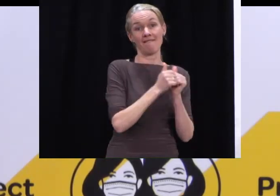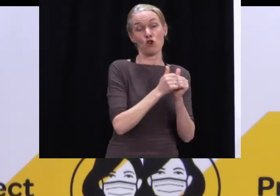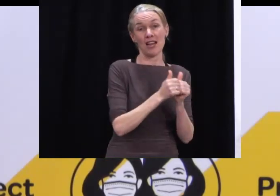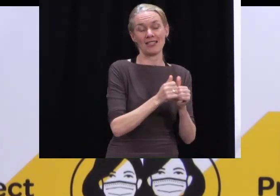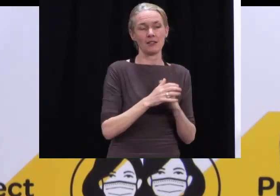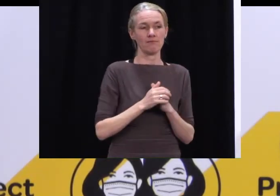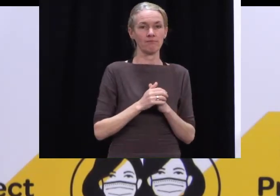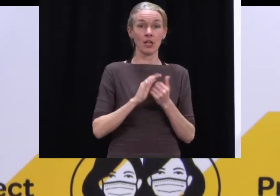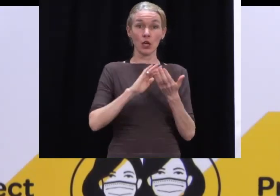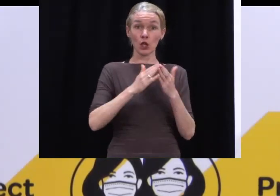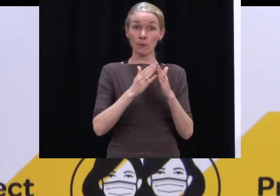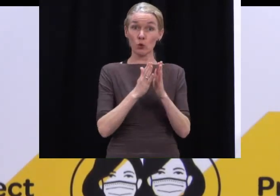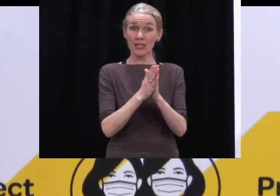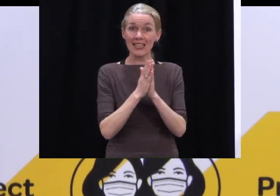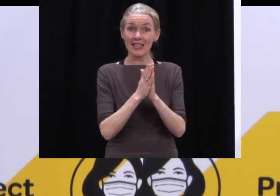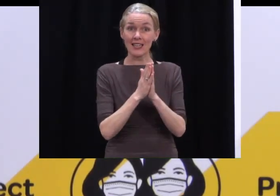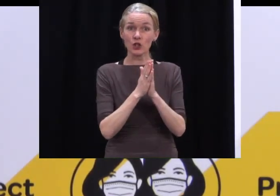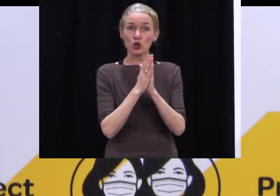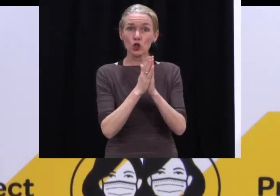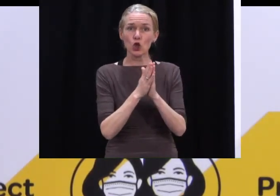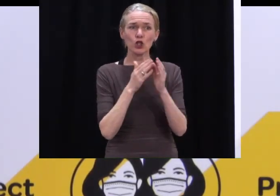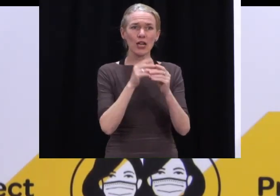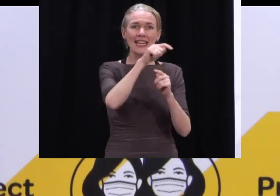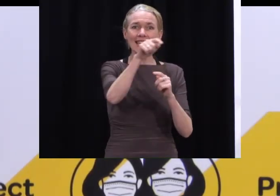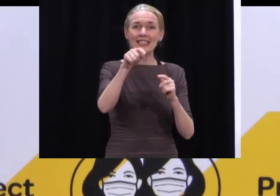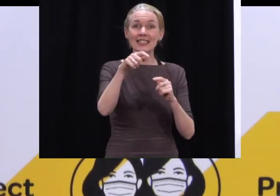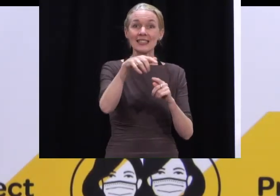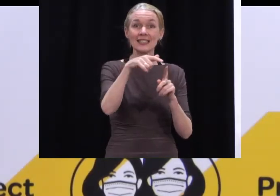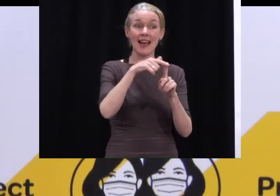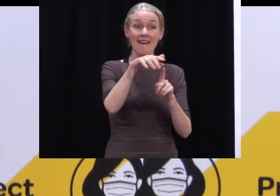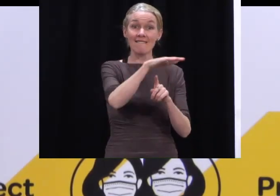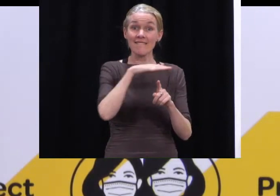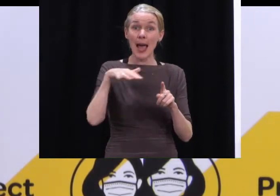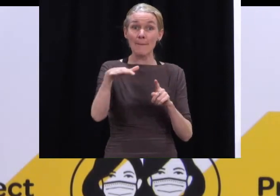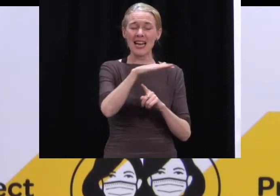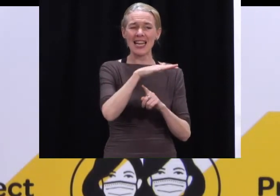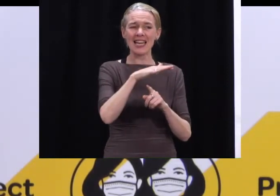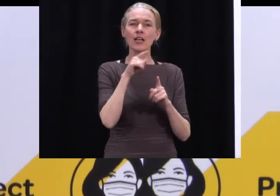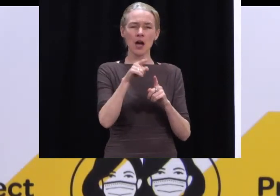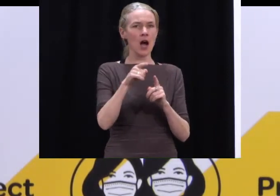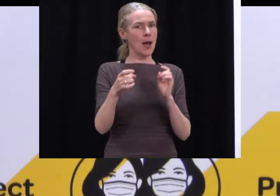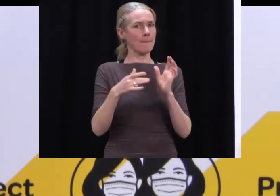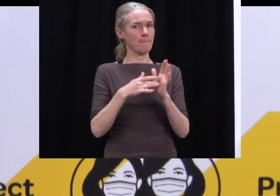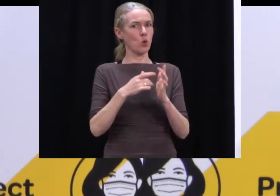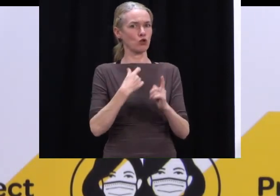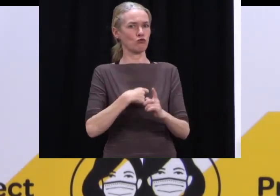health officials there to talk about vaccinations so those